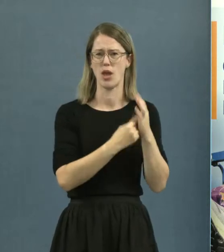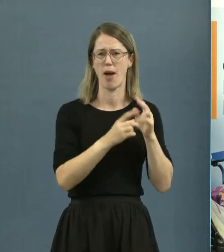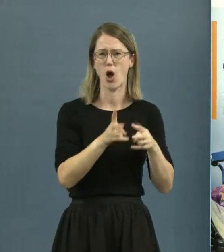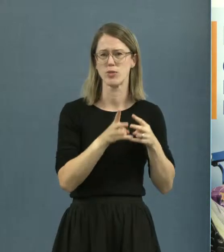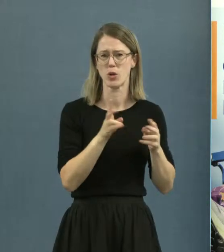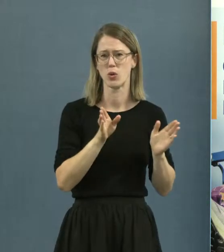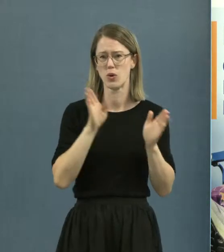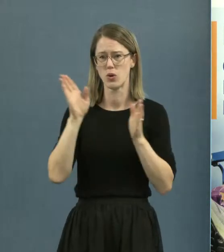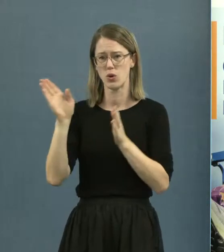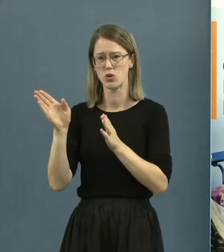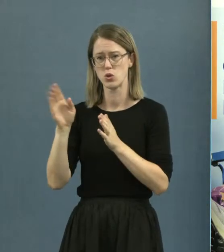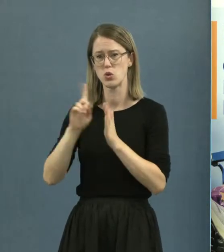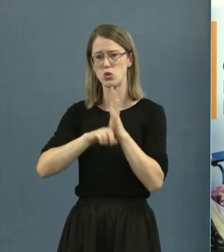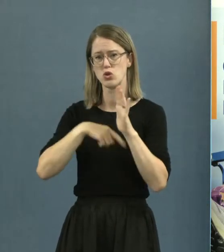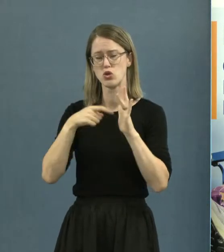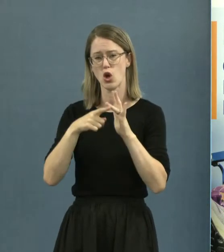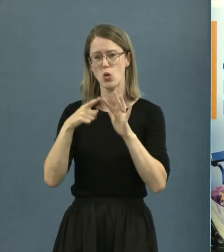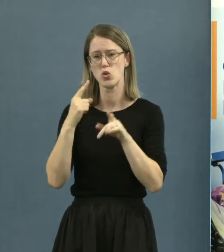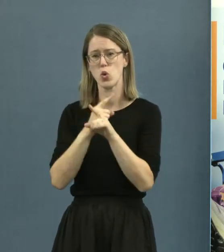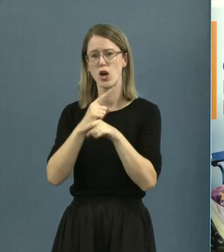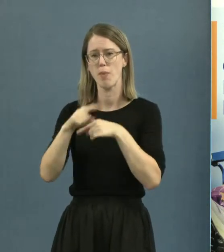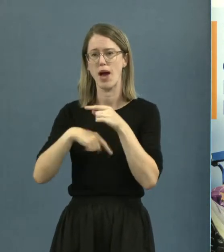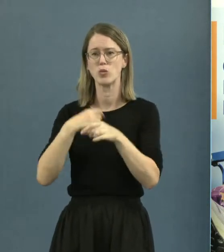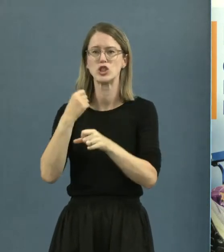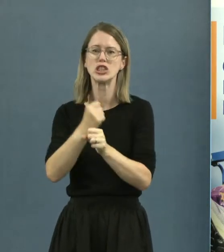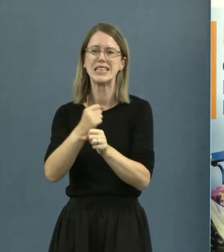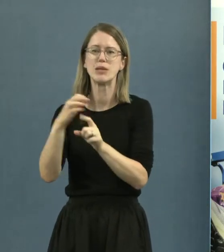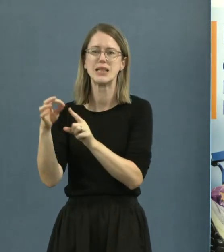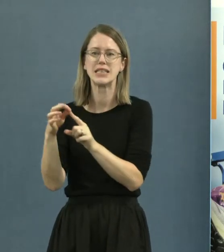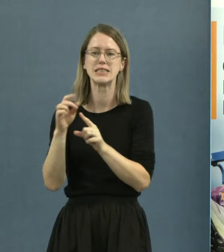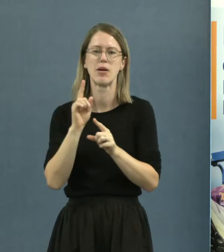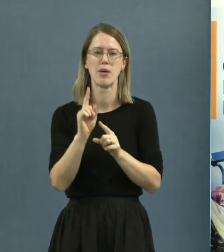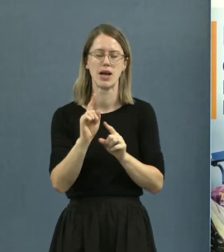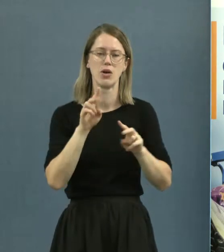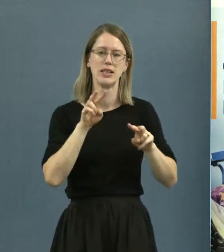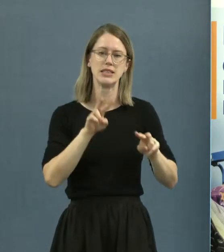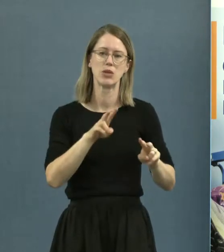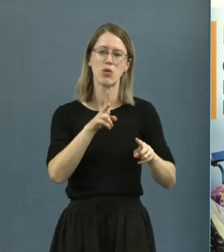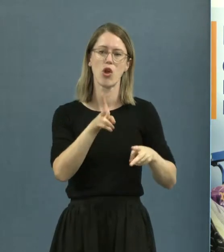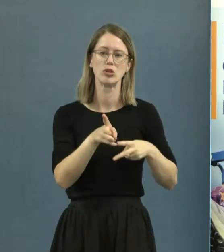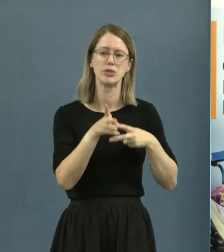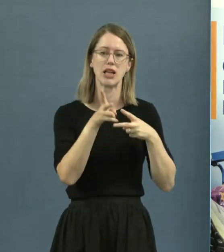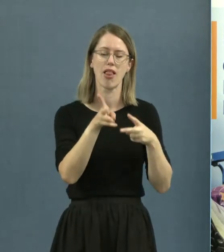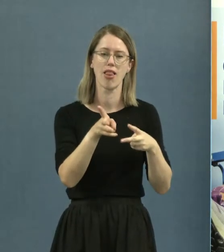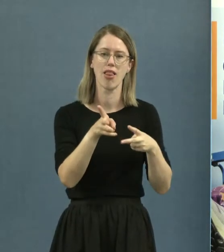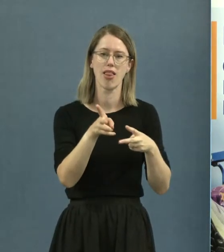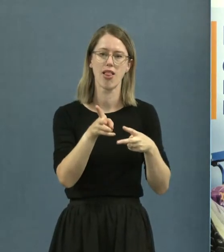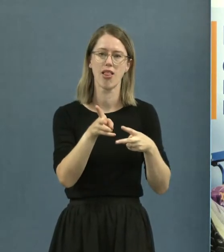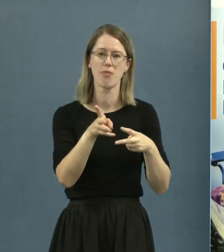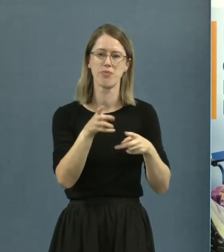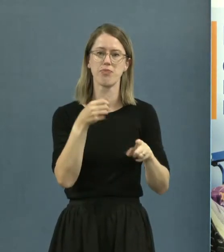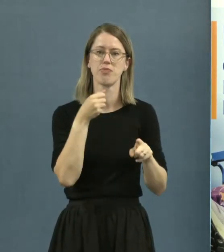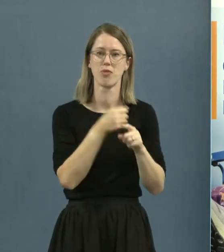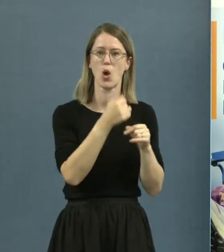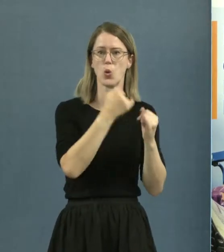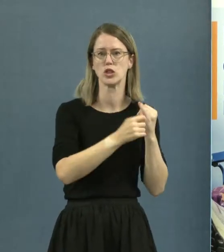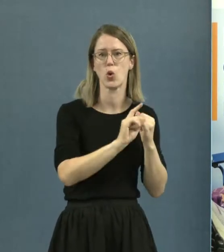for talking just about hospita, I might turn to Joe and get him to talk about primary care. But certainly what we've seen is